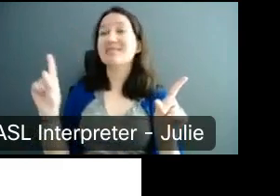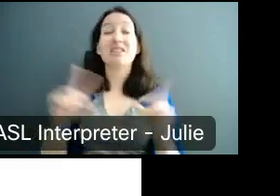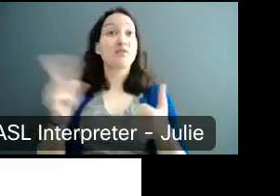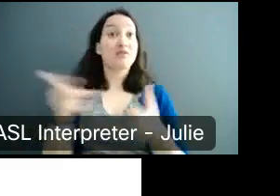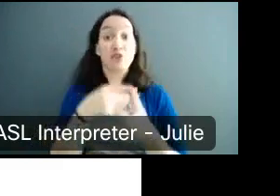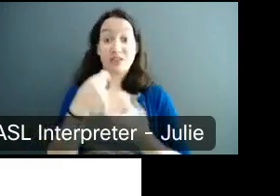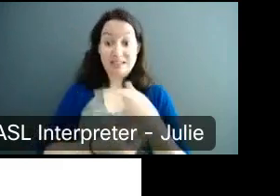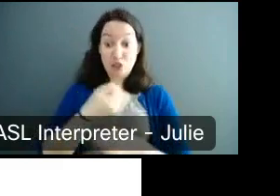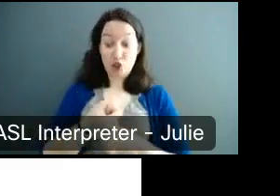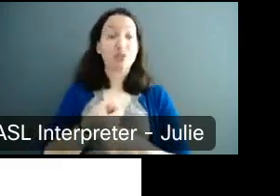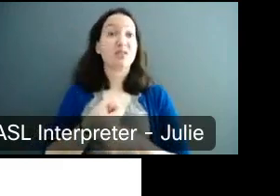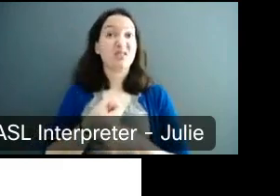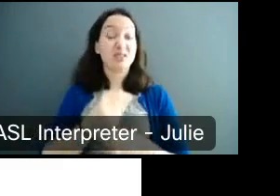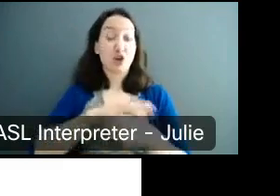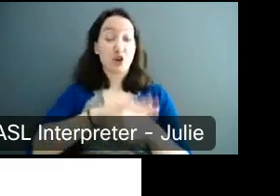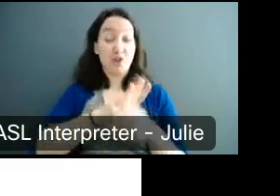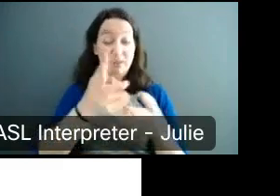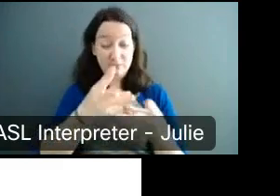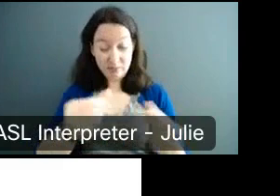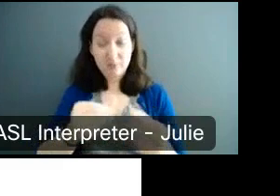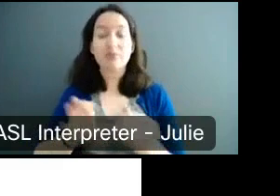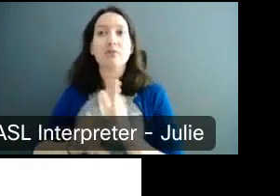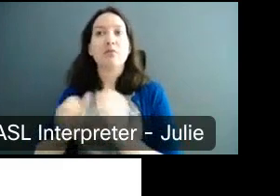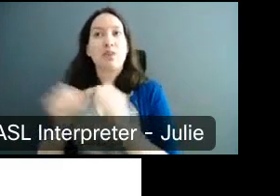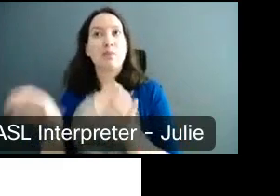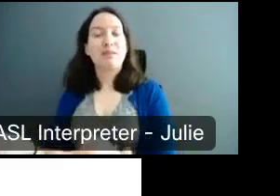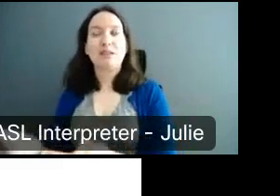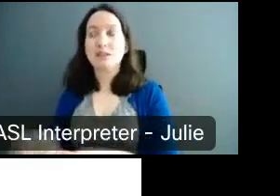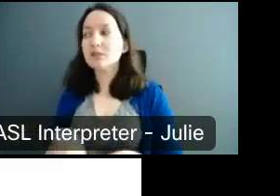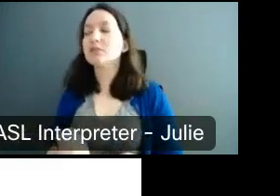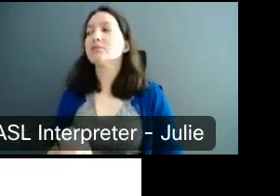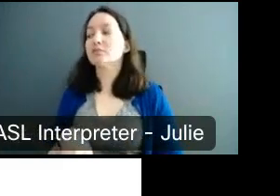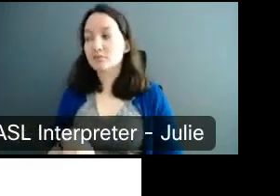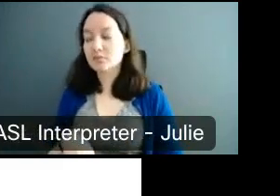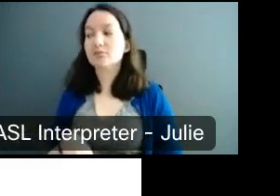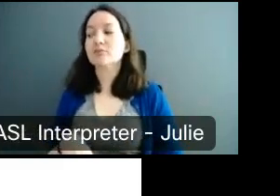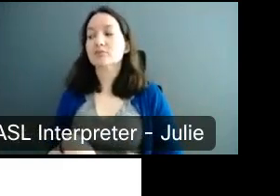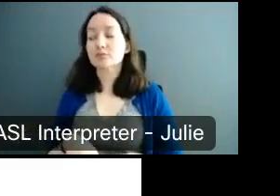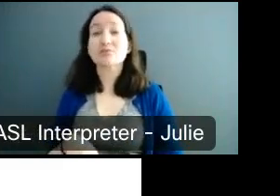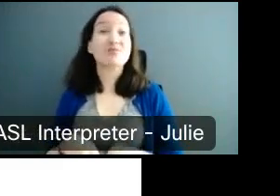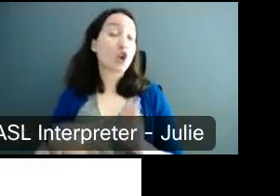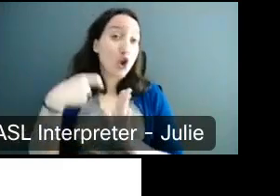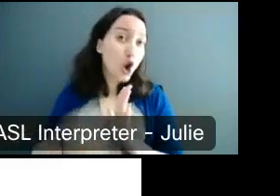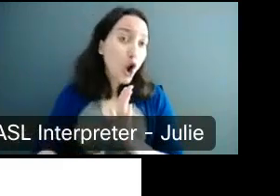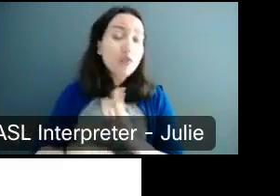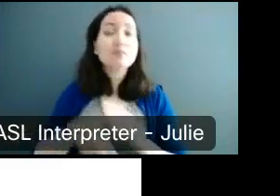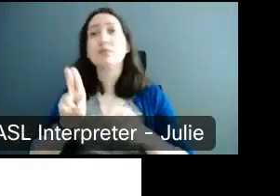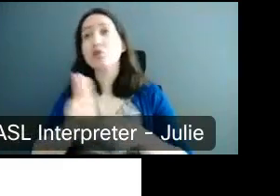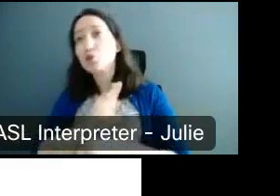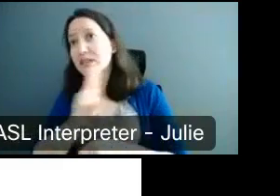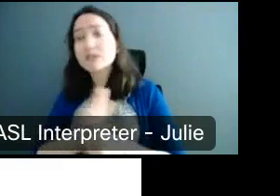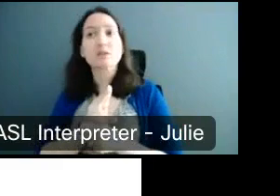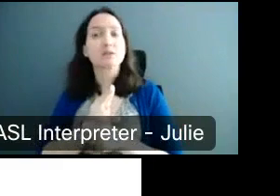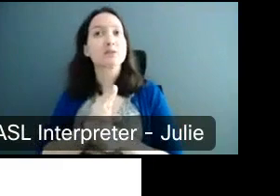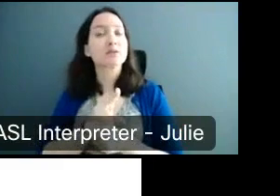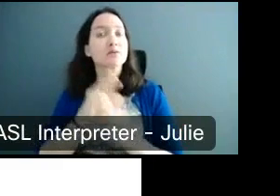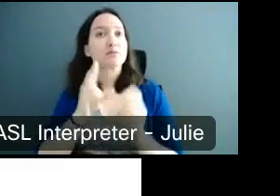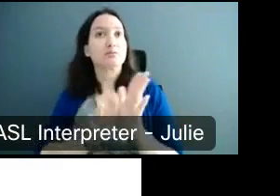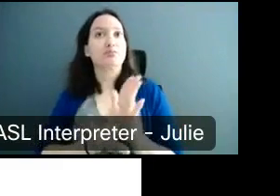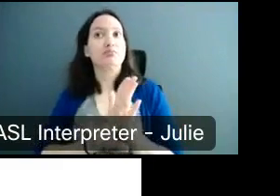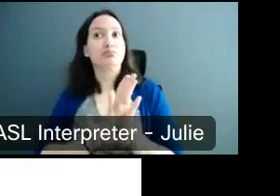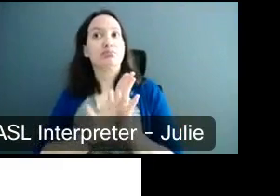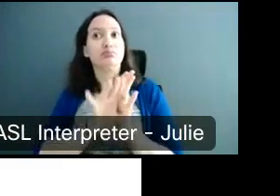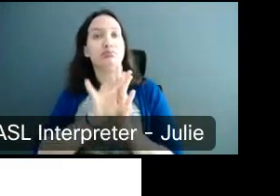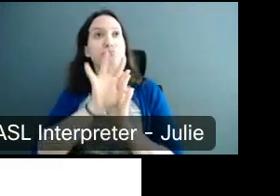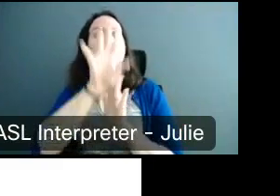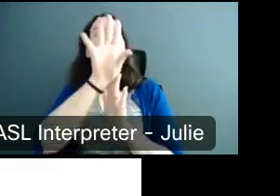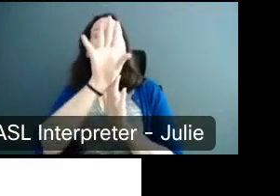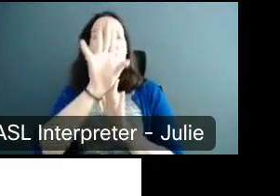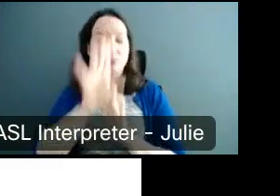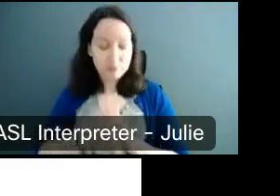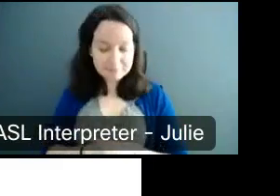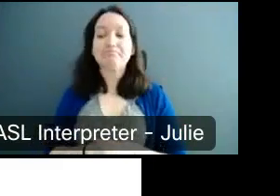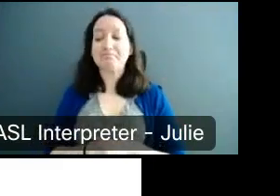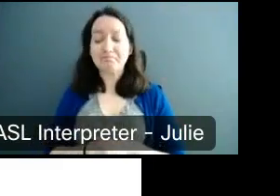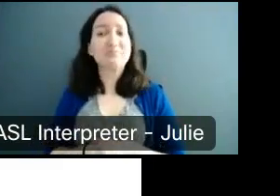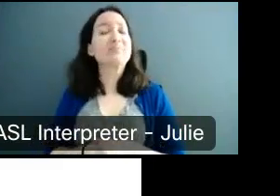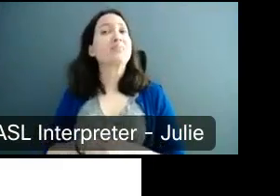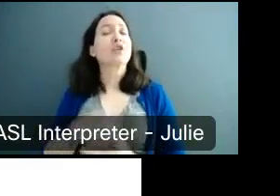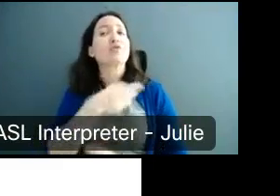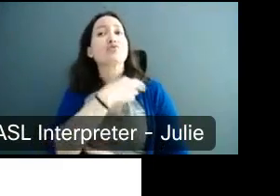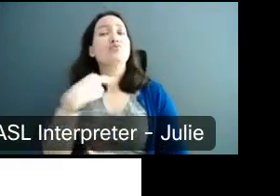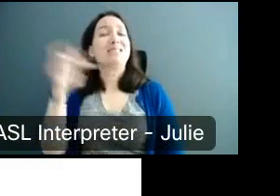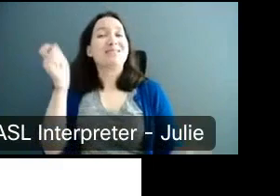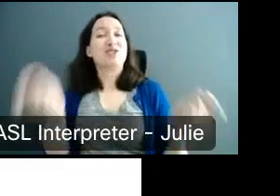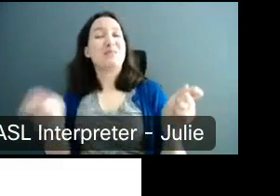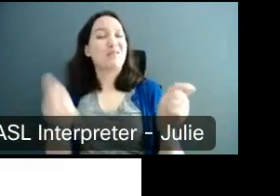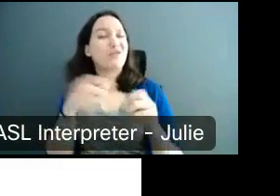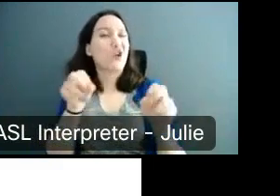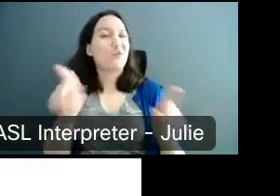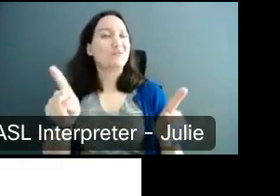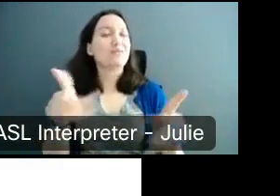Uh, coming out of in the performance, um, and, uh, costs and utilization had, uh, back up in a rapid way and, uh, the scale of risk adjustment and other opportunities that were available to us.